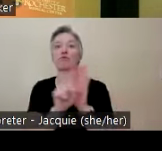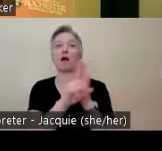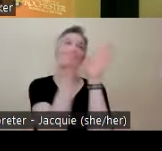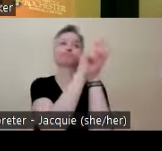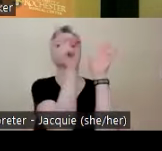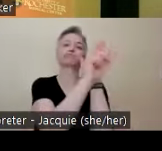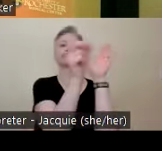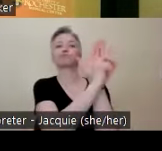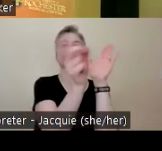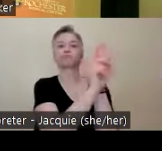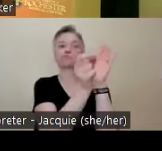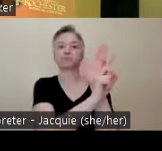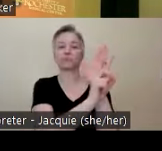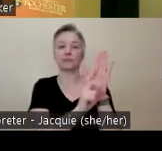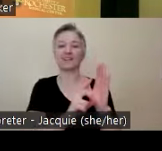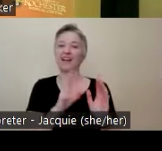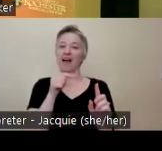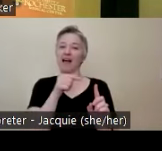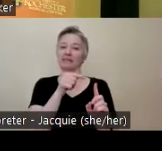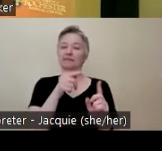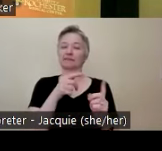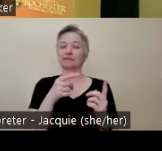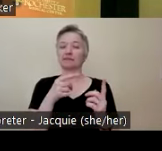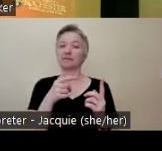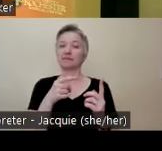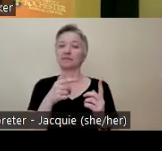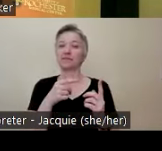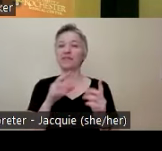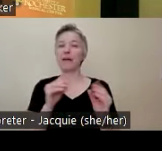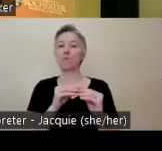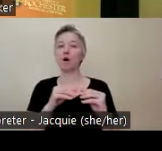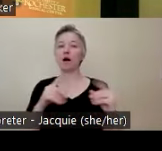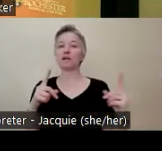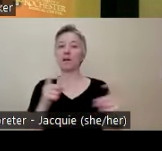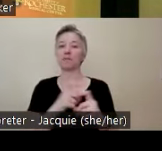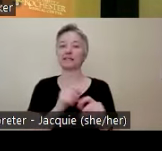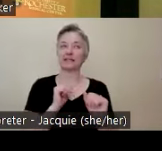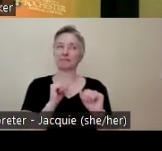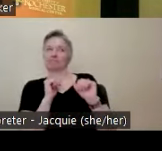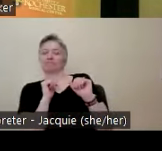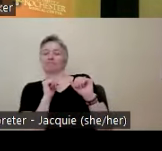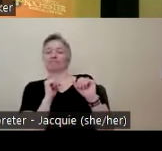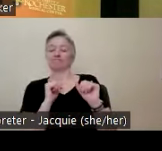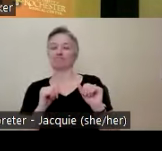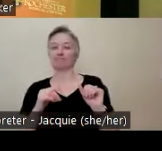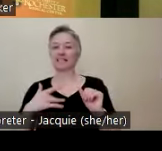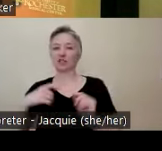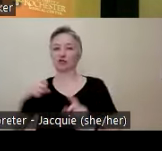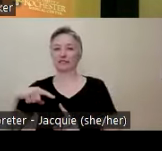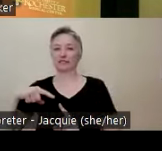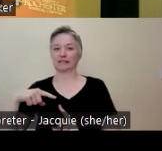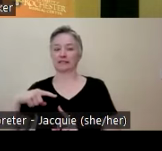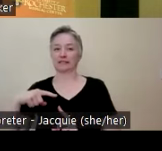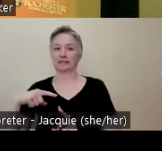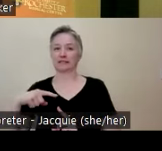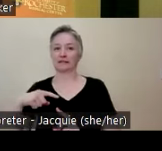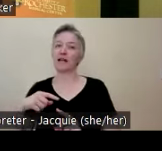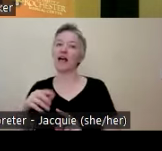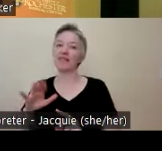that's that more complex aversive kind of sensory input that we typically see that hyperreactivity